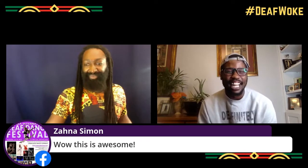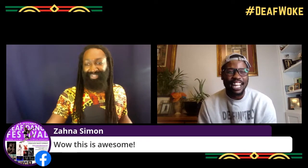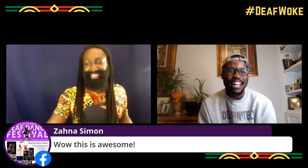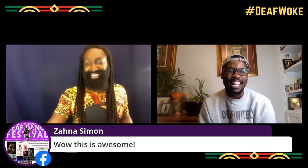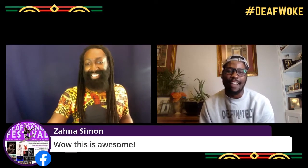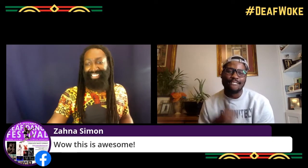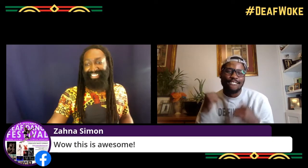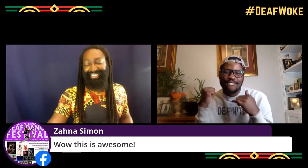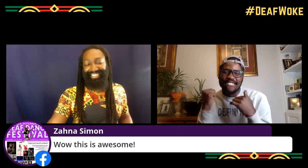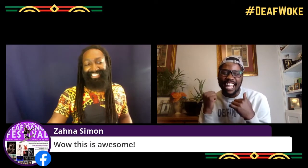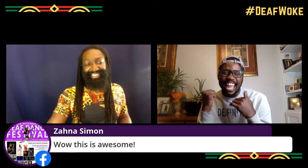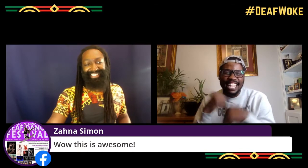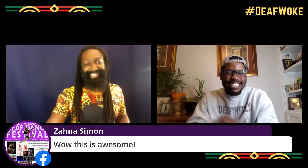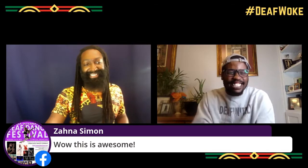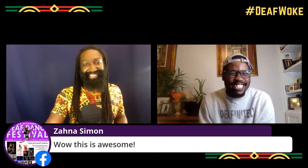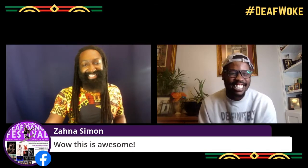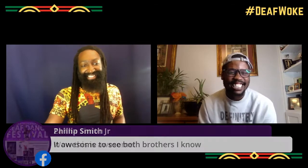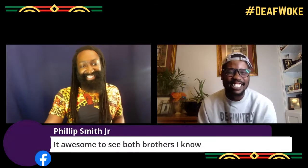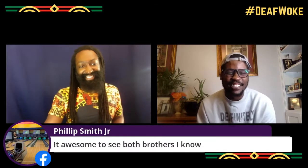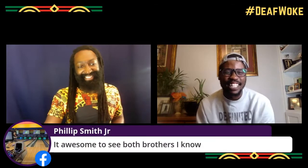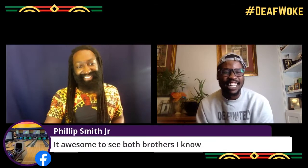Yeah, there was that comment, yeah, man, that was back in the day.